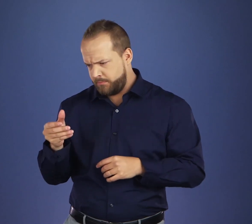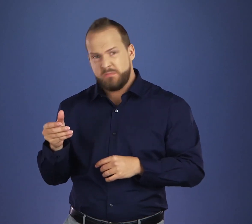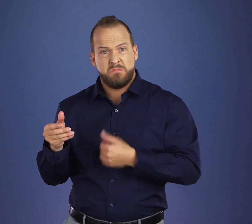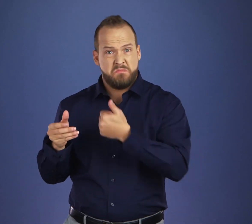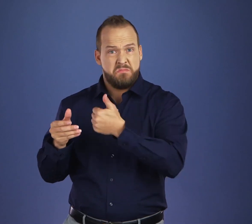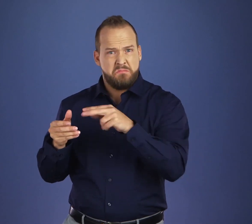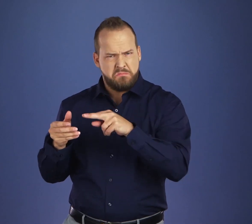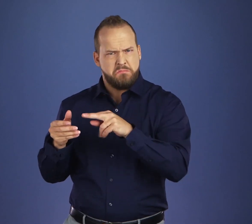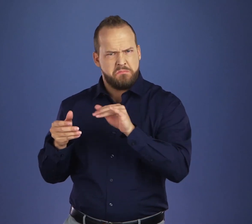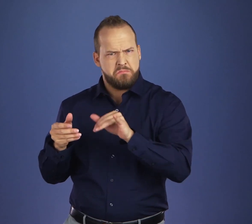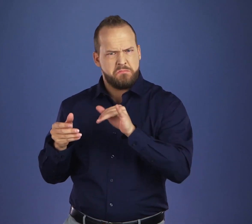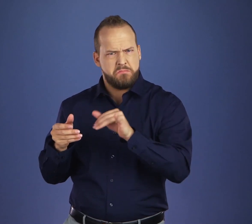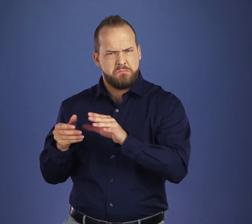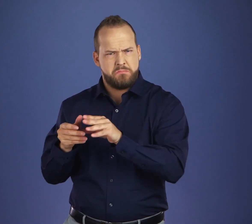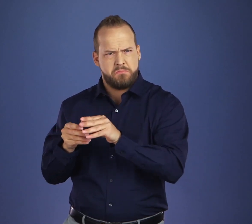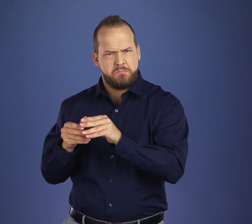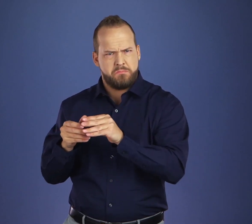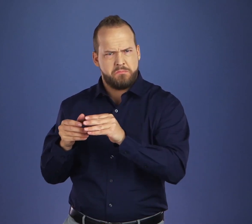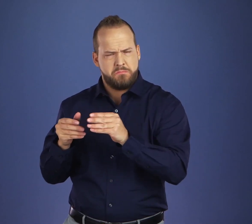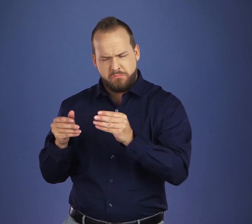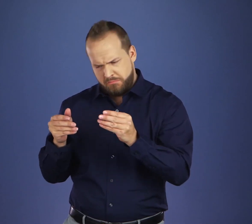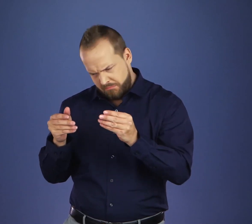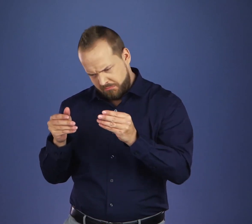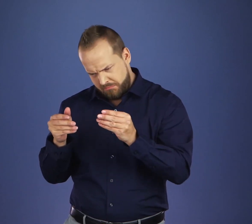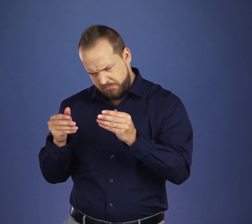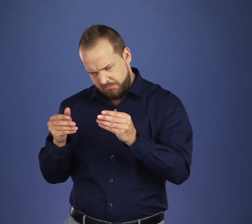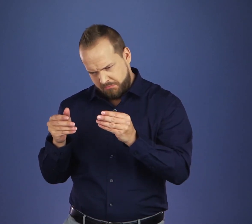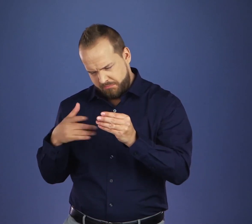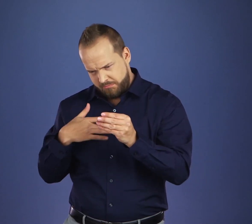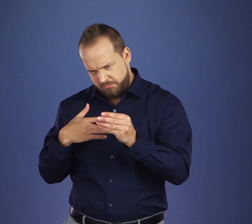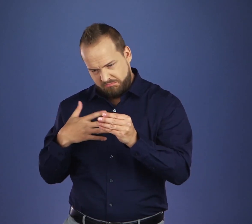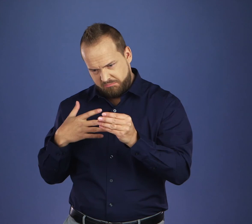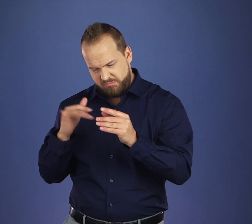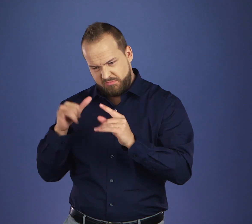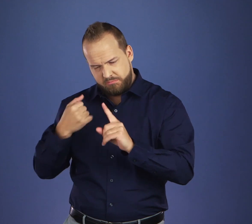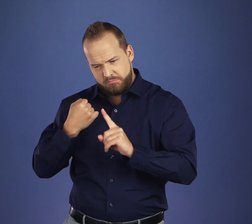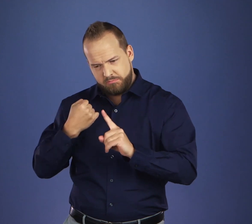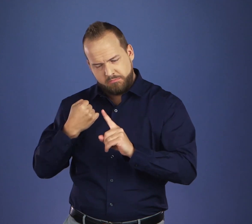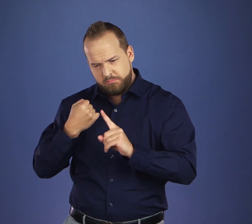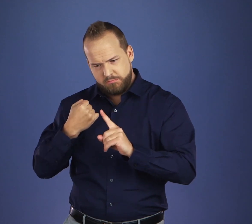Ed never confided any more of what he saw and felt in that hotel room.